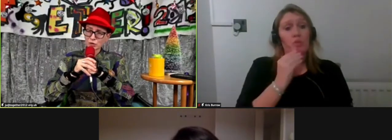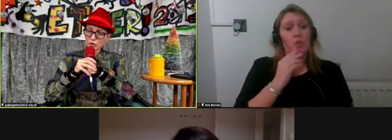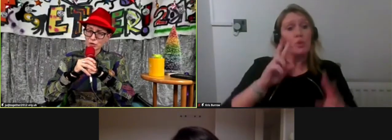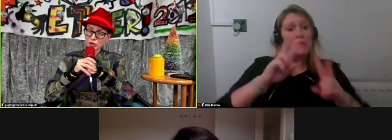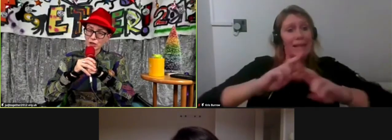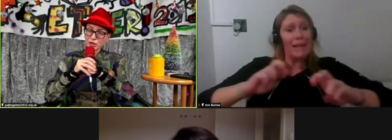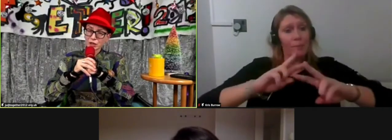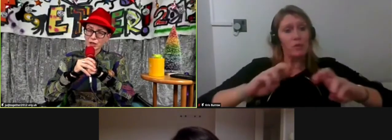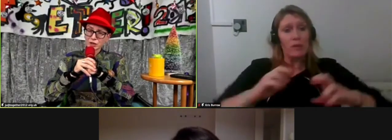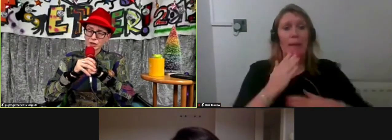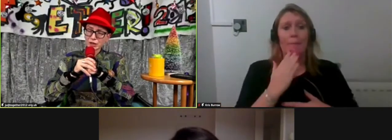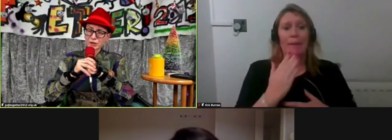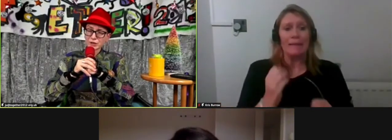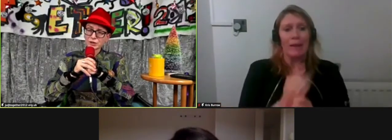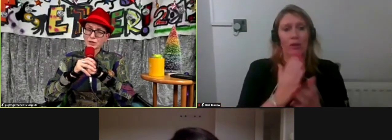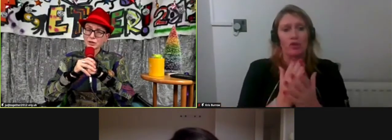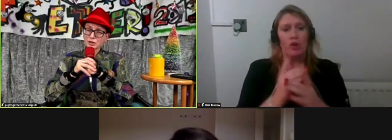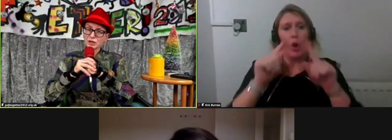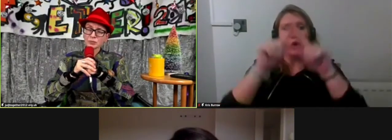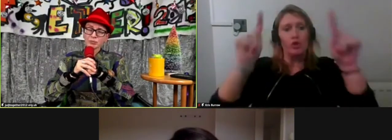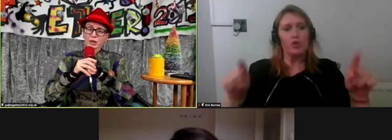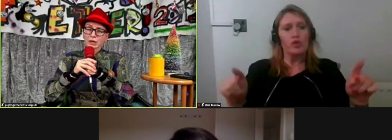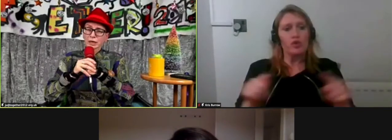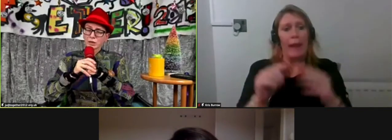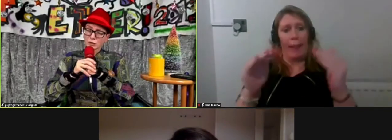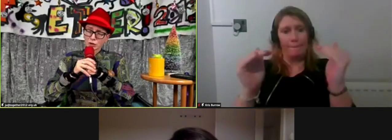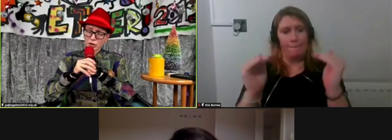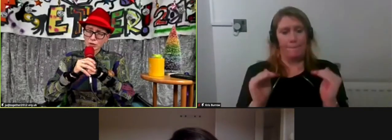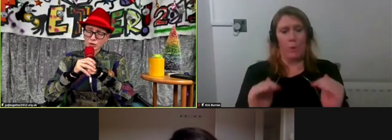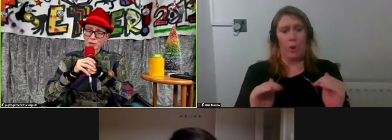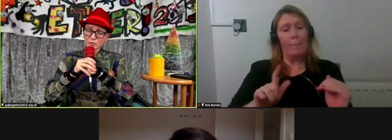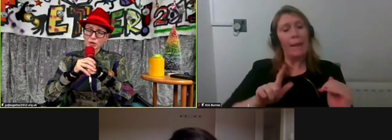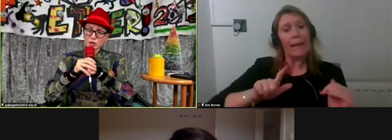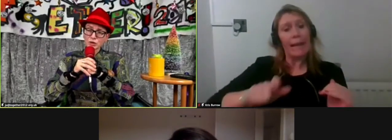the screen and click, "cc", and the closed